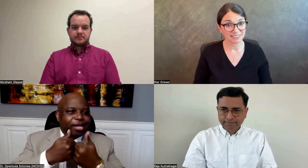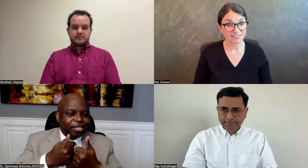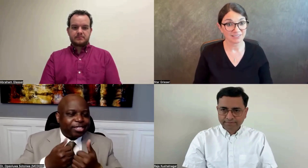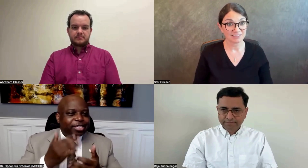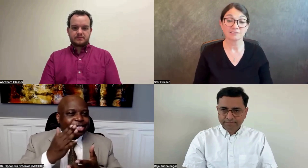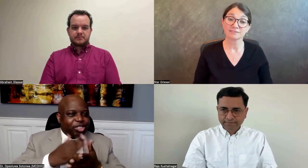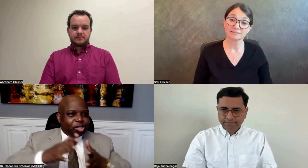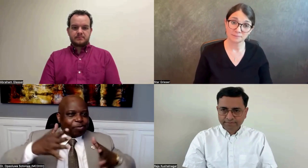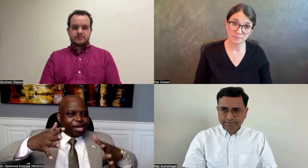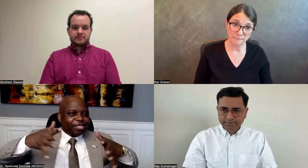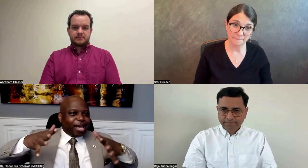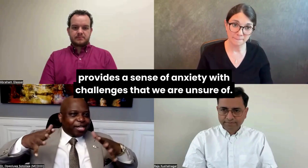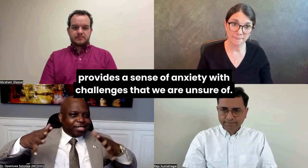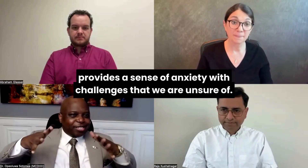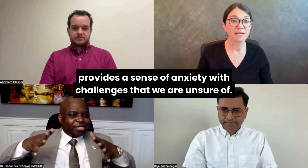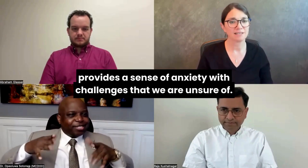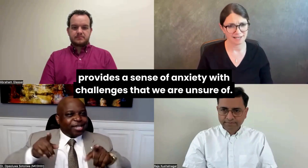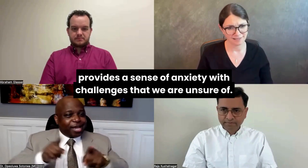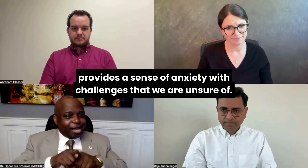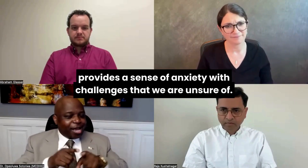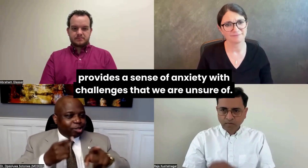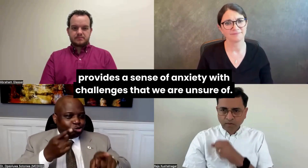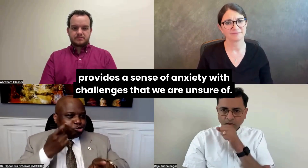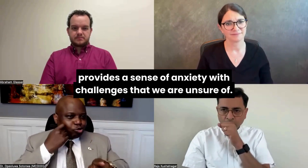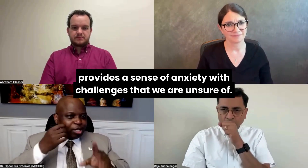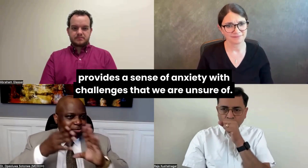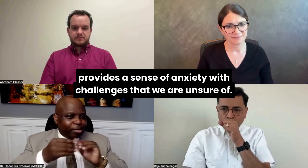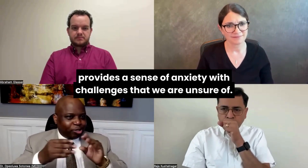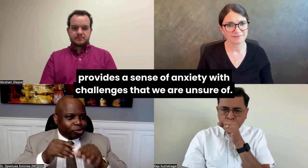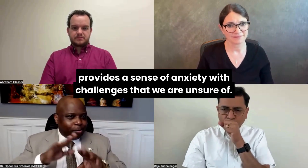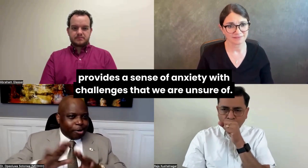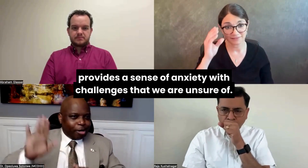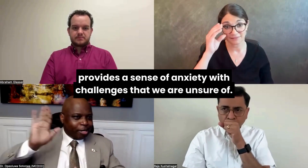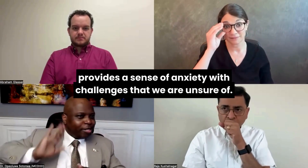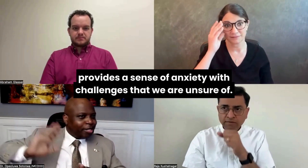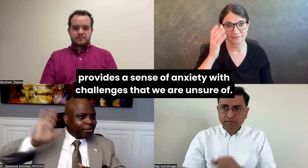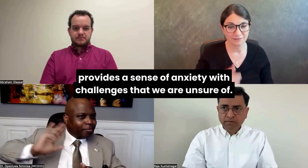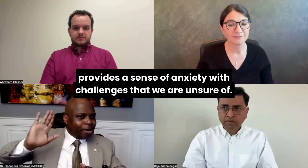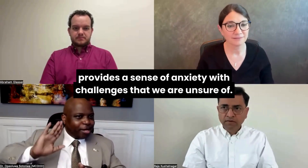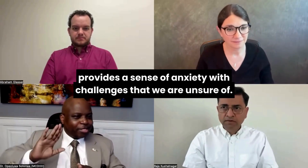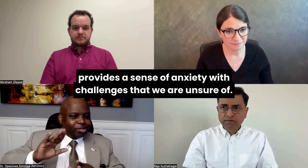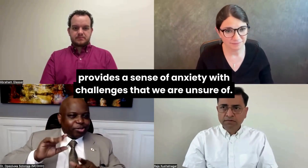provides a sense of anxiety with challenges that we are unsure of. In the past,